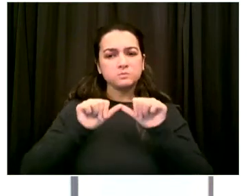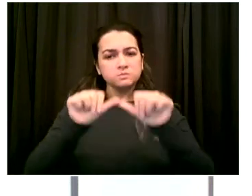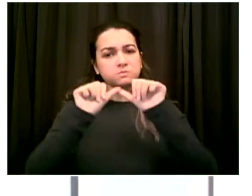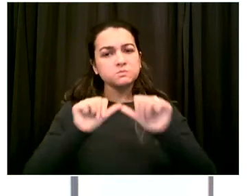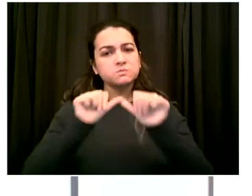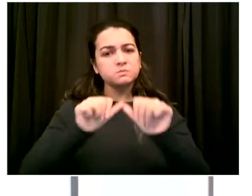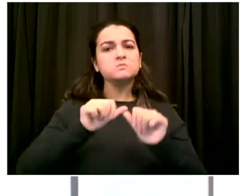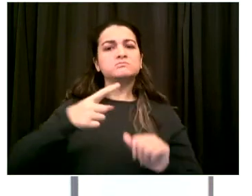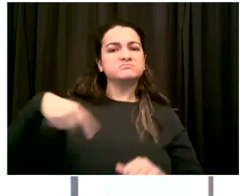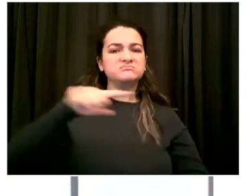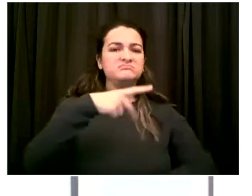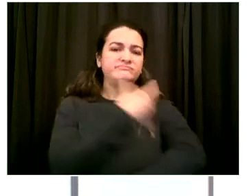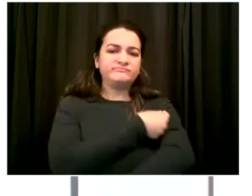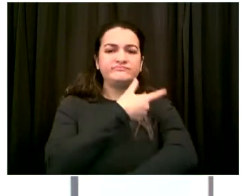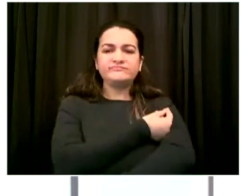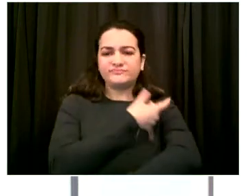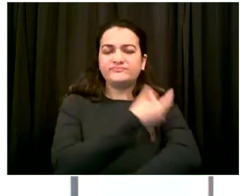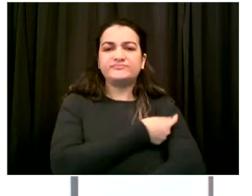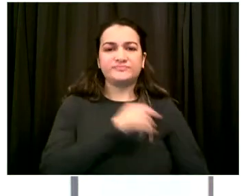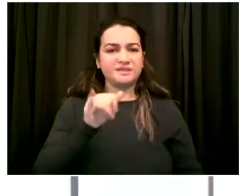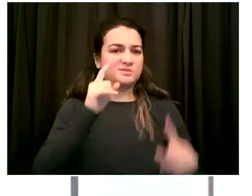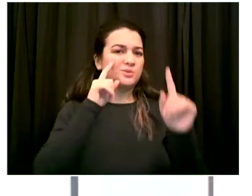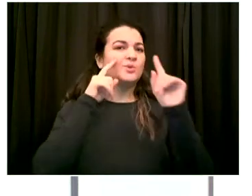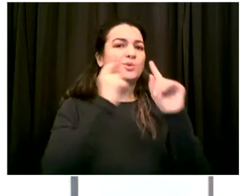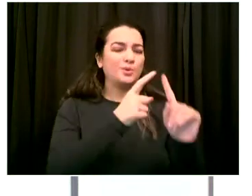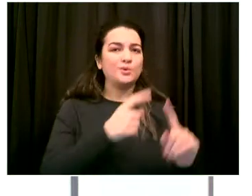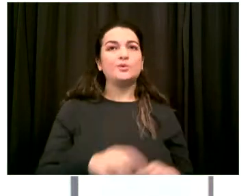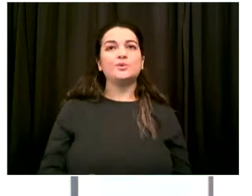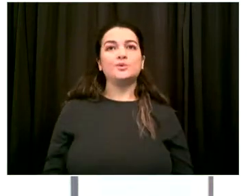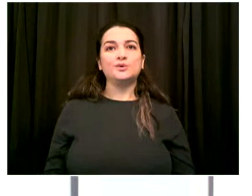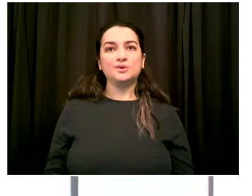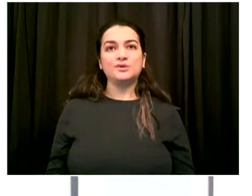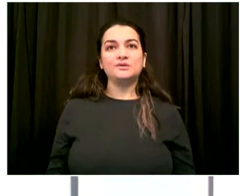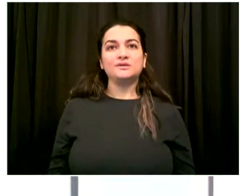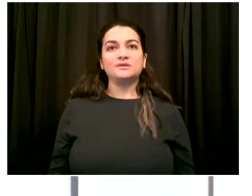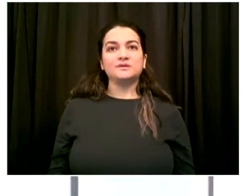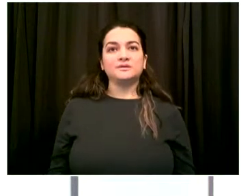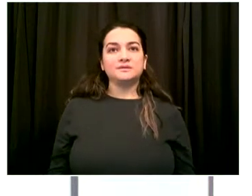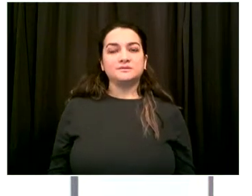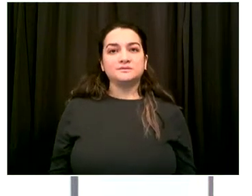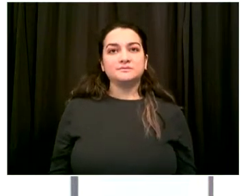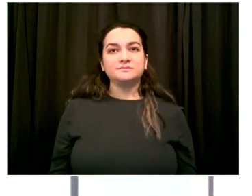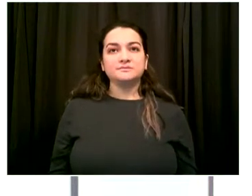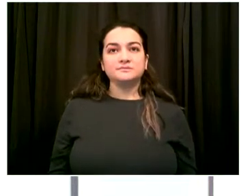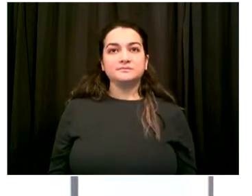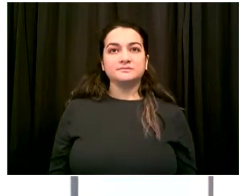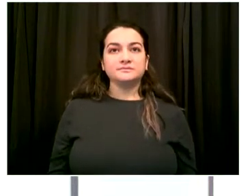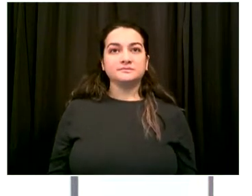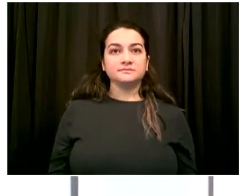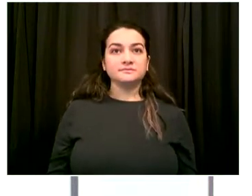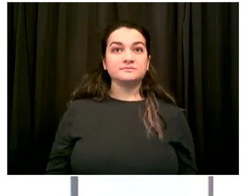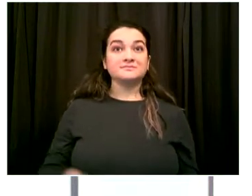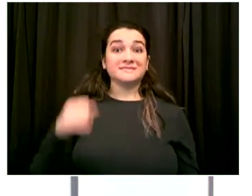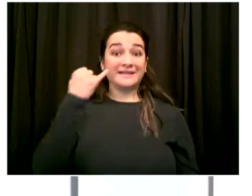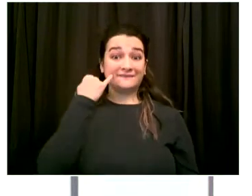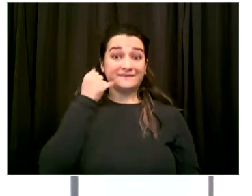RESPECT TO YOUR QUESTION. I WANT TO MAKE SURE EVERYONE